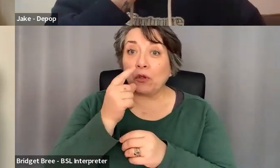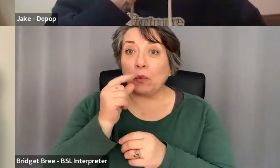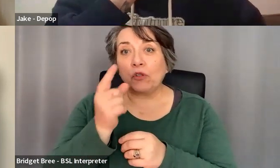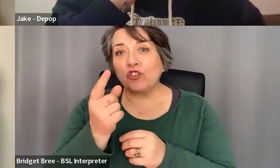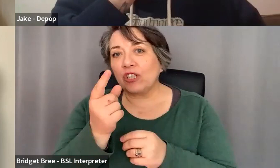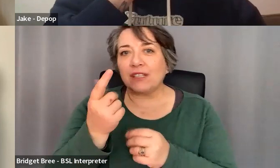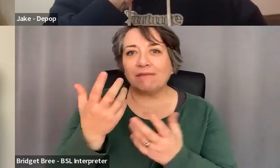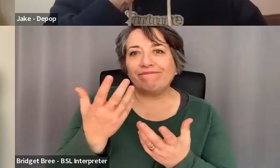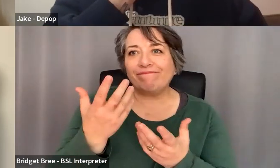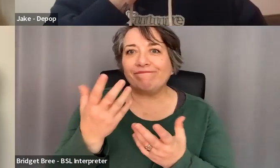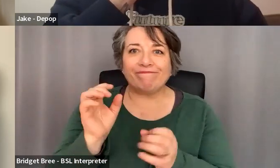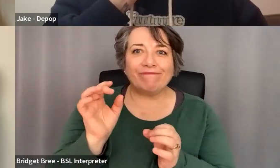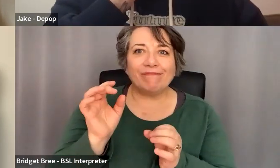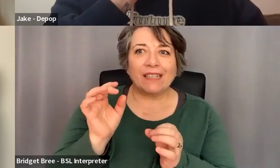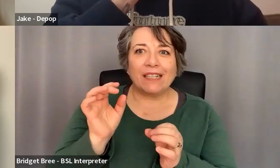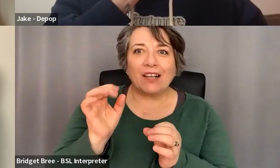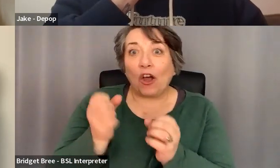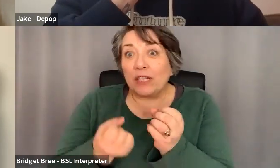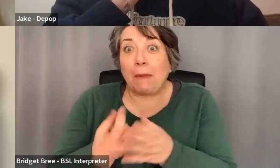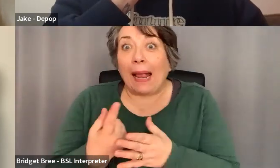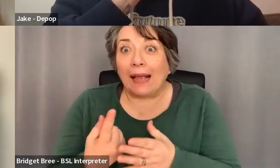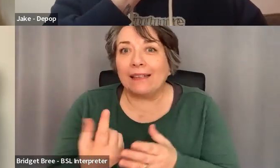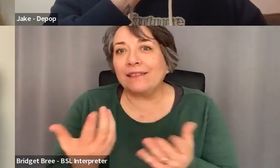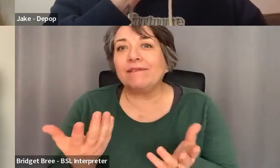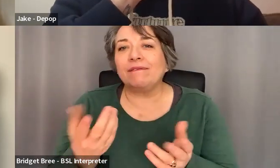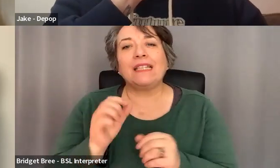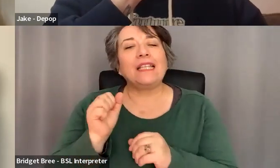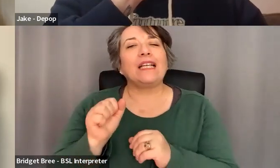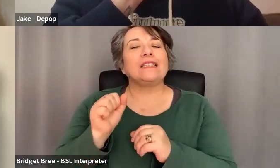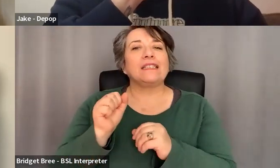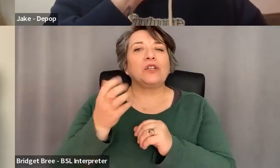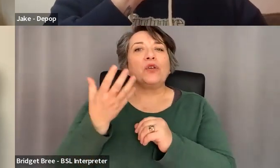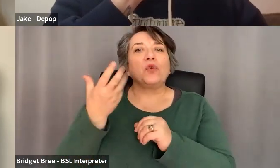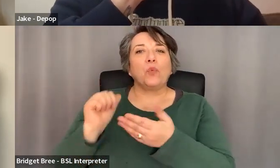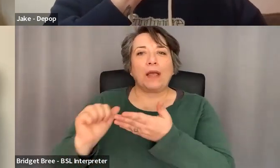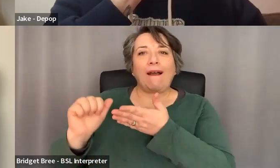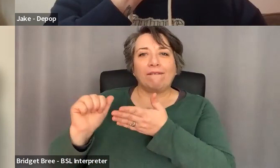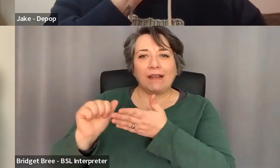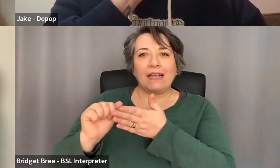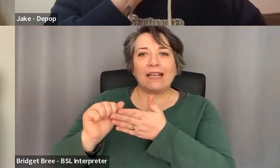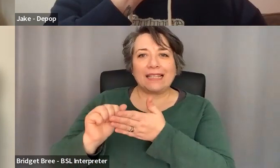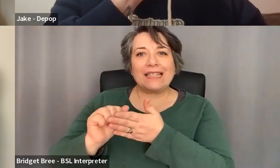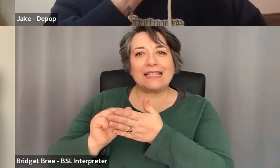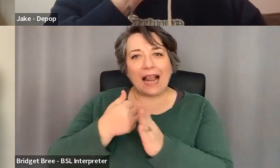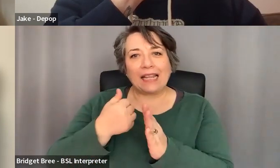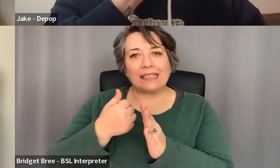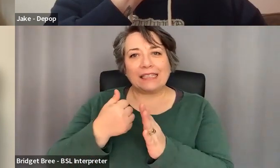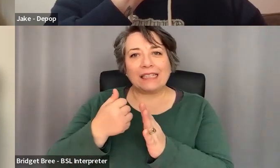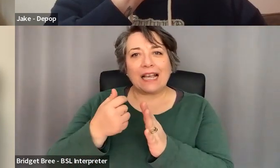Yeah, good question. So we do have, I believe, a talent at deep up email address that we we can post in the Channel alternatively.